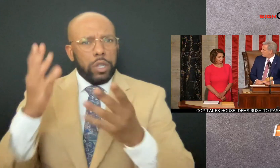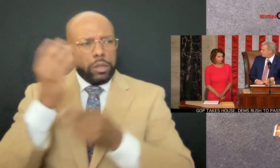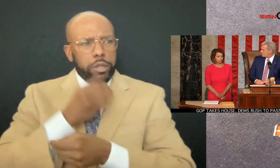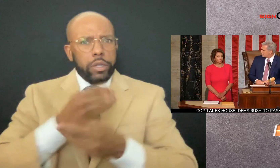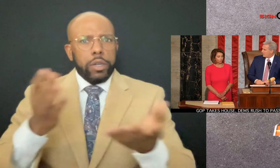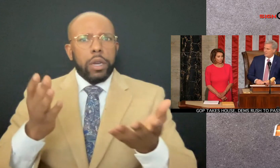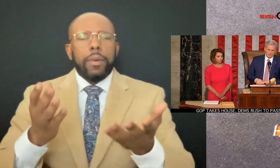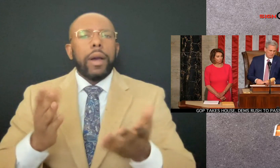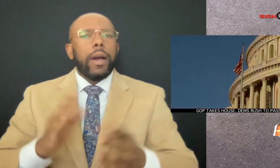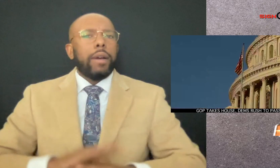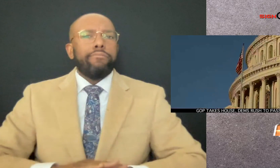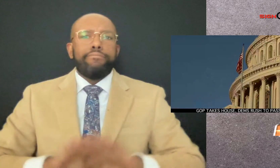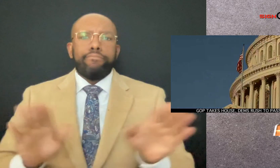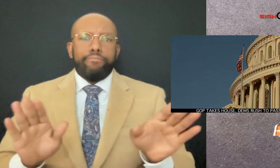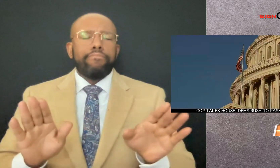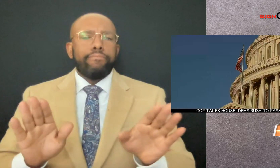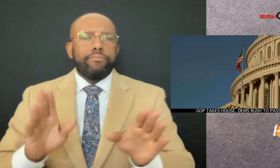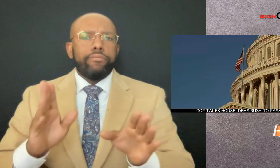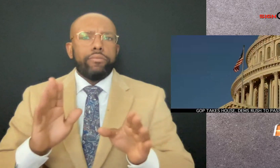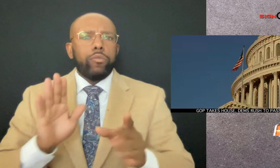she will not run for a leadership post.